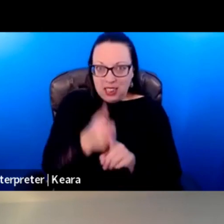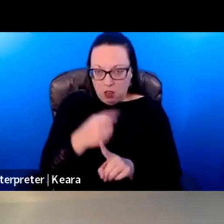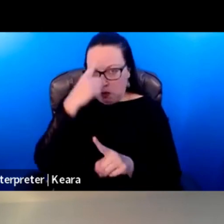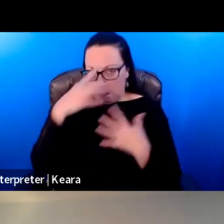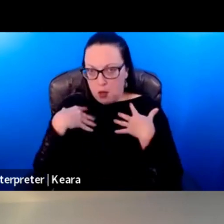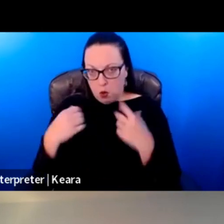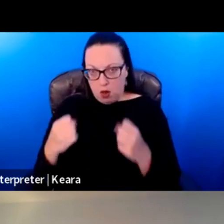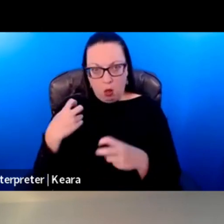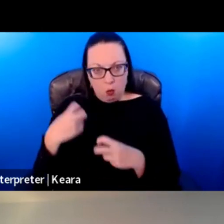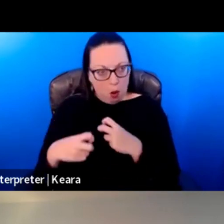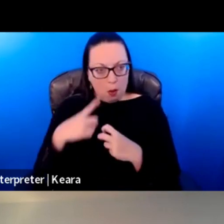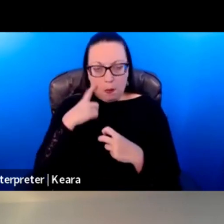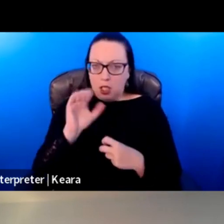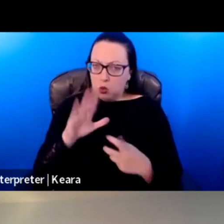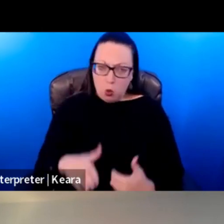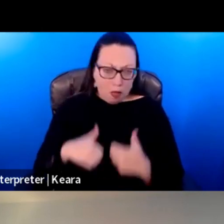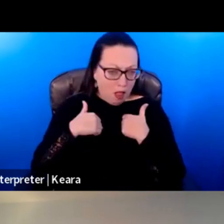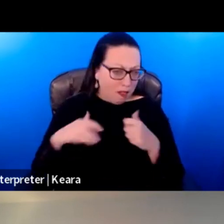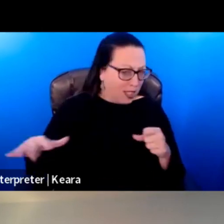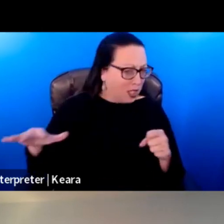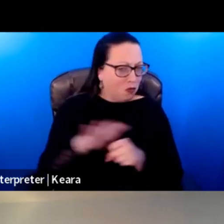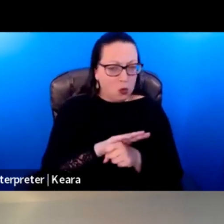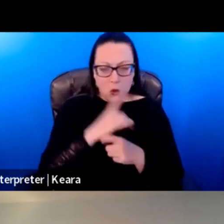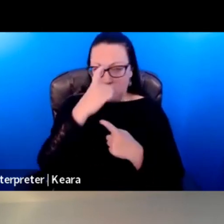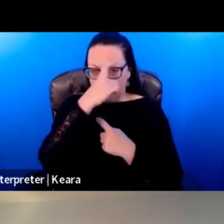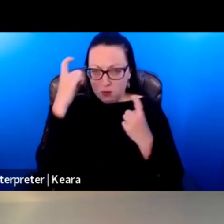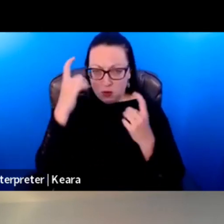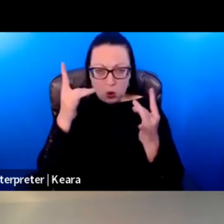trauma. And that he found that